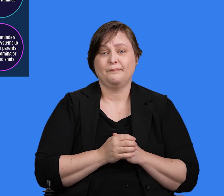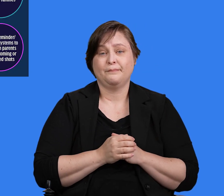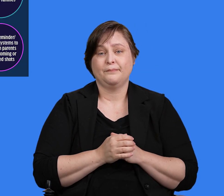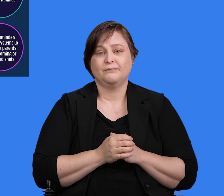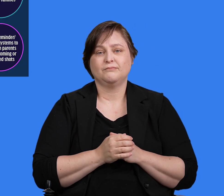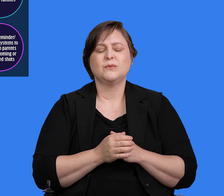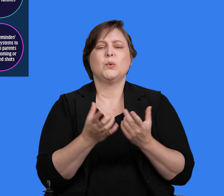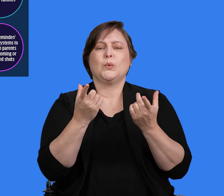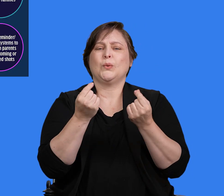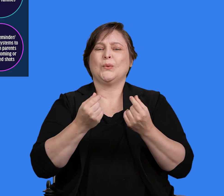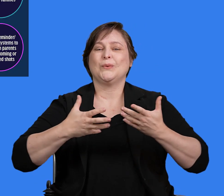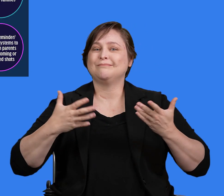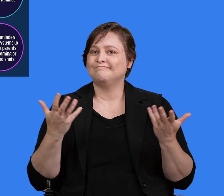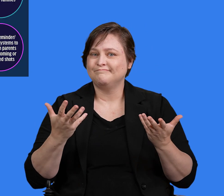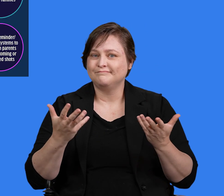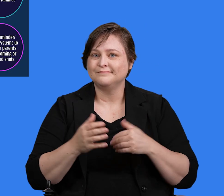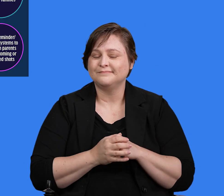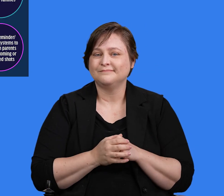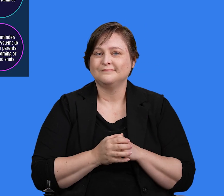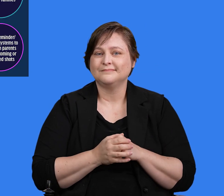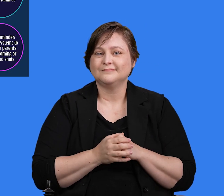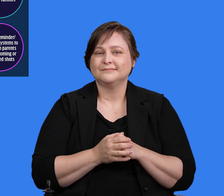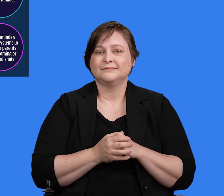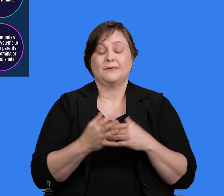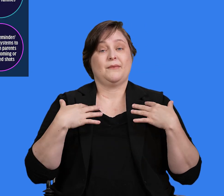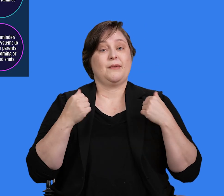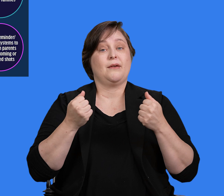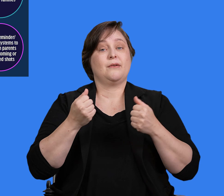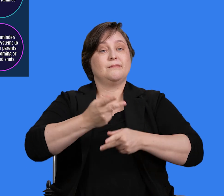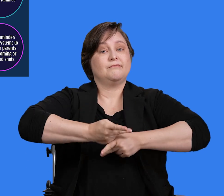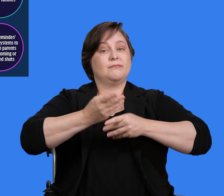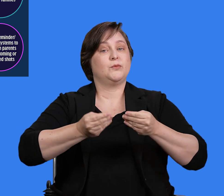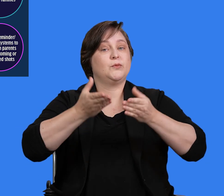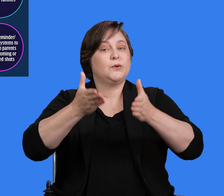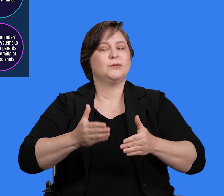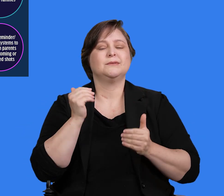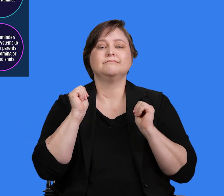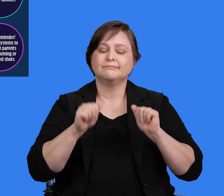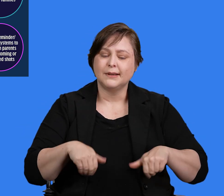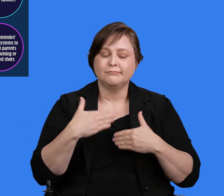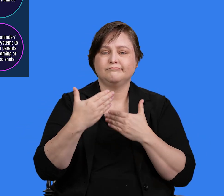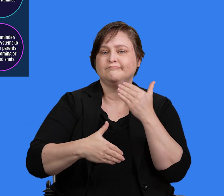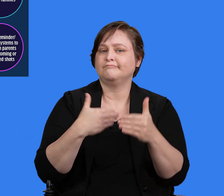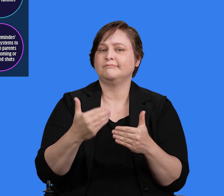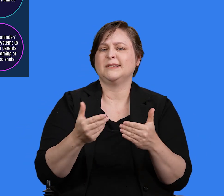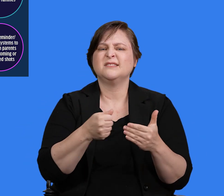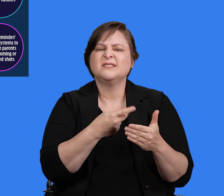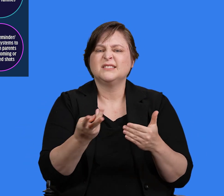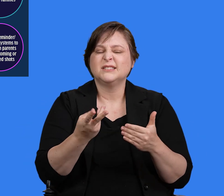What Can Be Done? Health care providers can take several steps to promote childhood vaccinations.